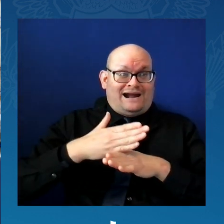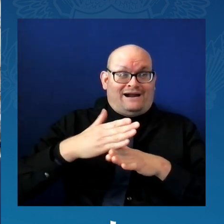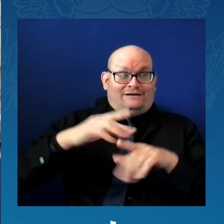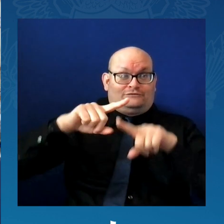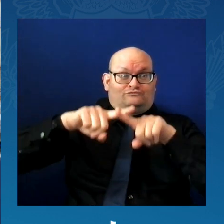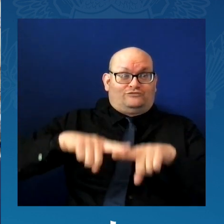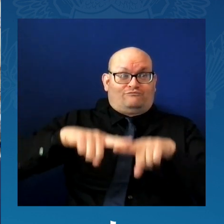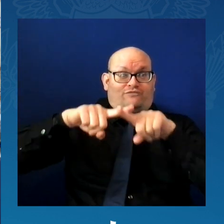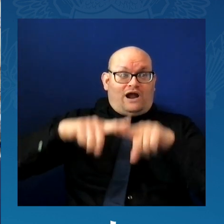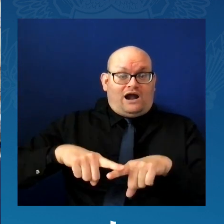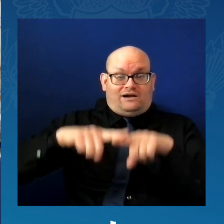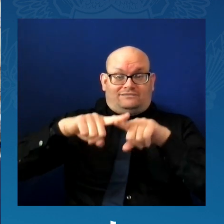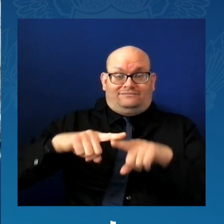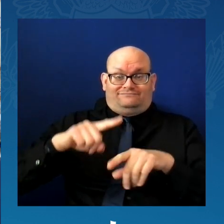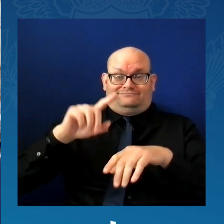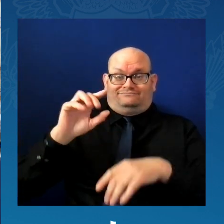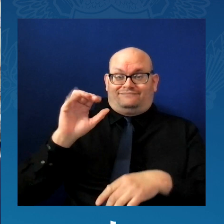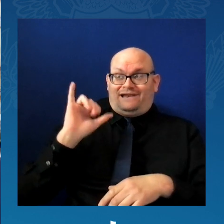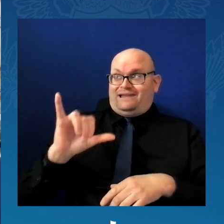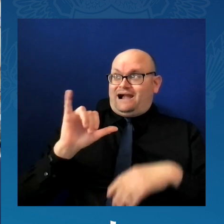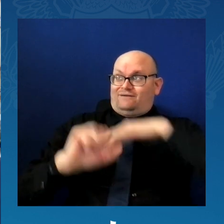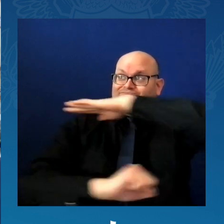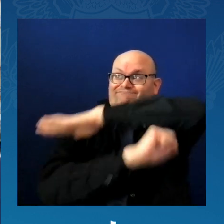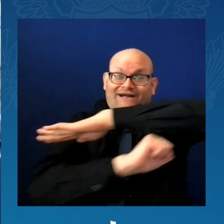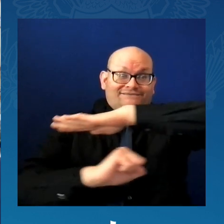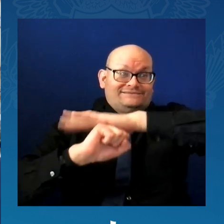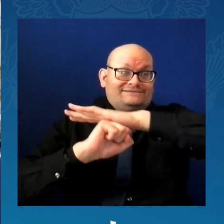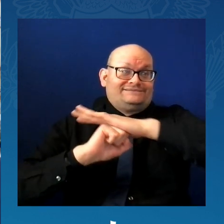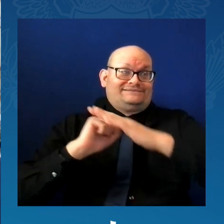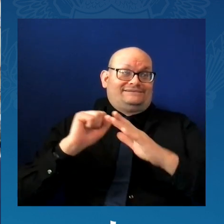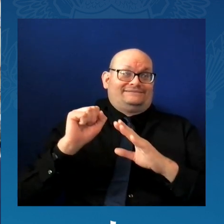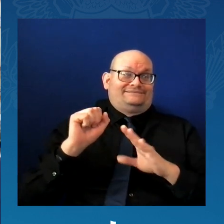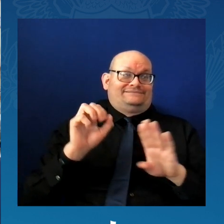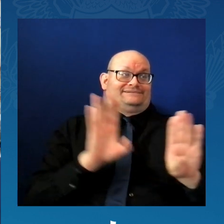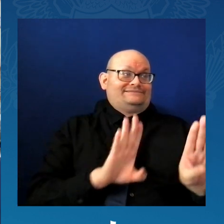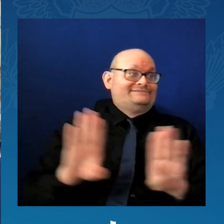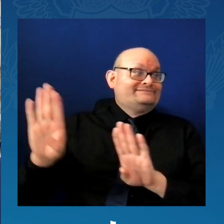As companies innovate new capabilities for us, they will also need our security expertise